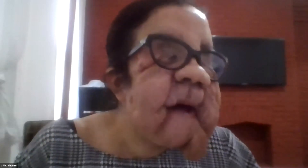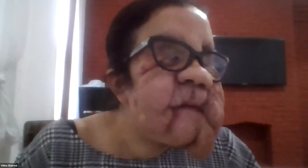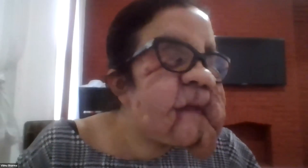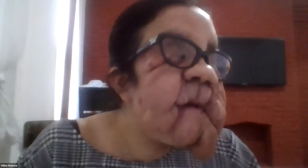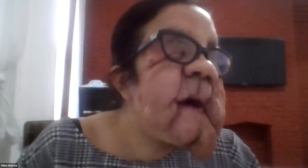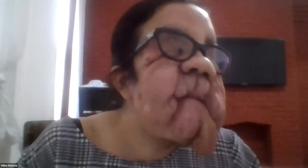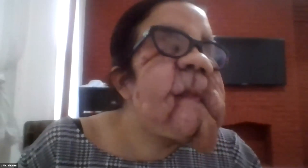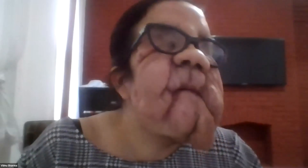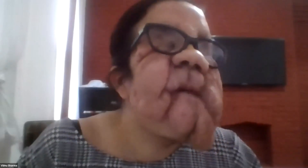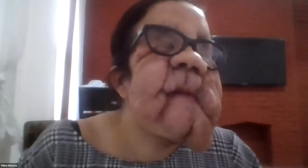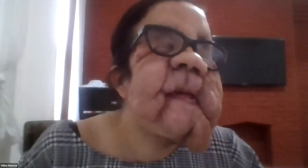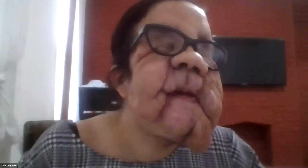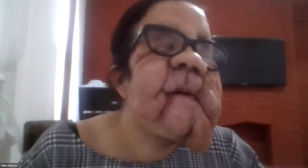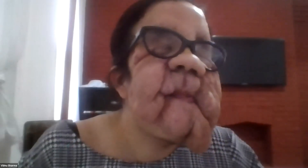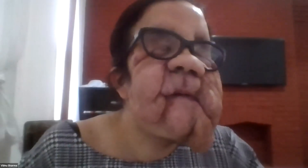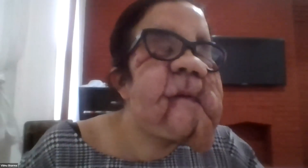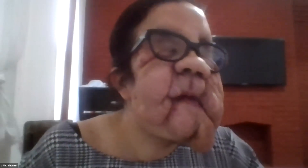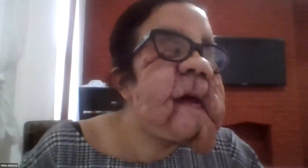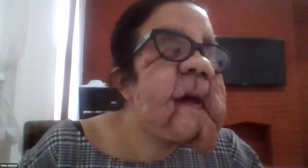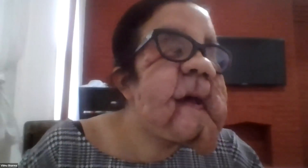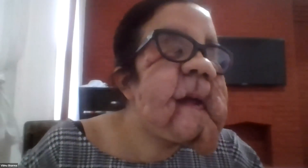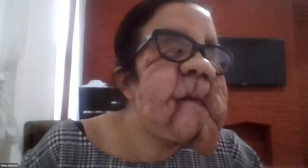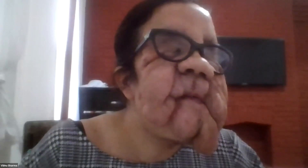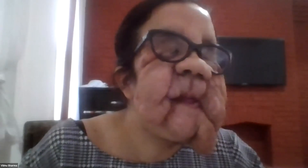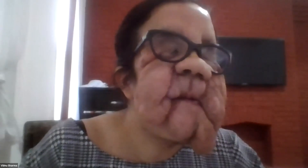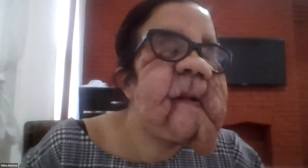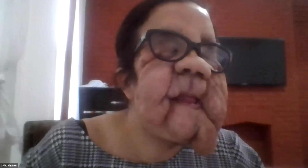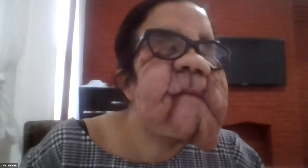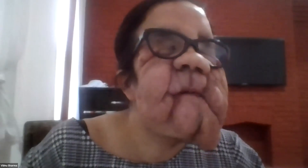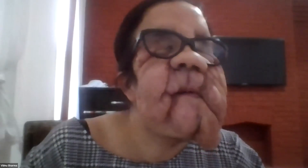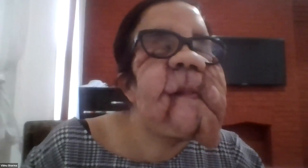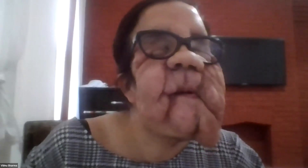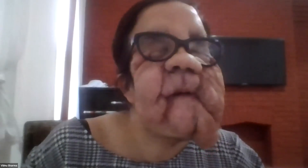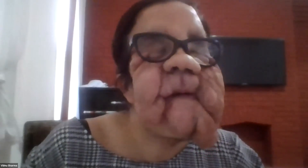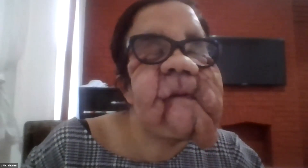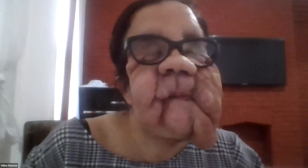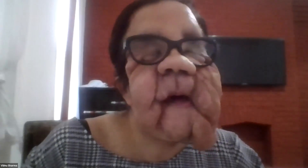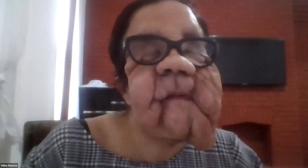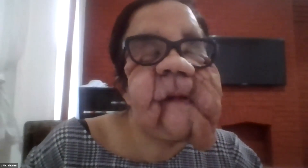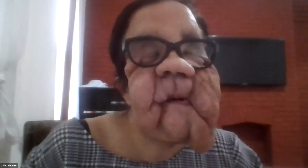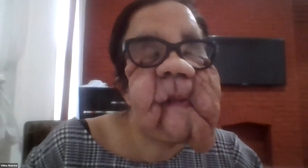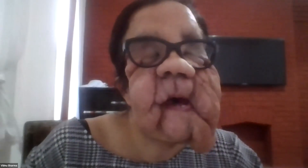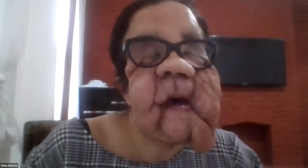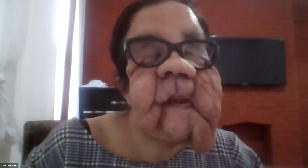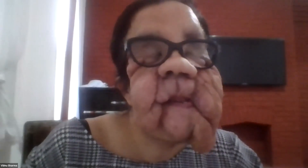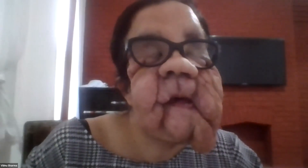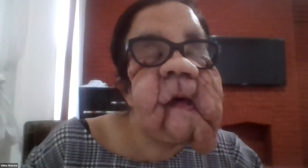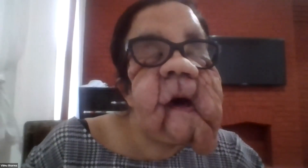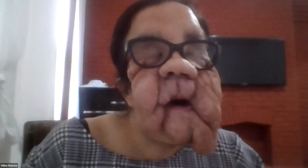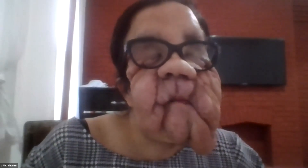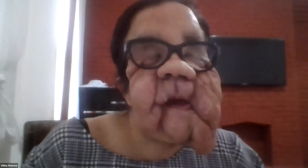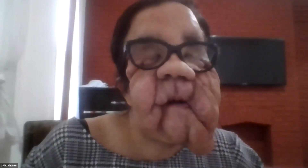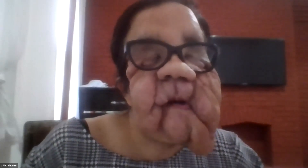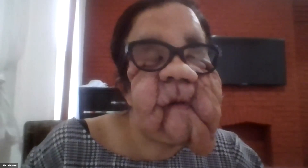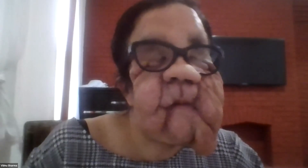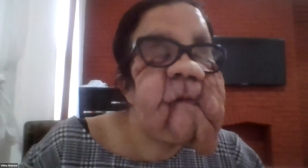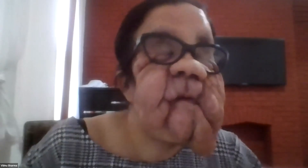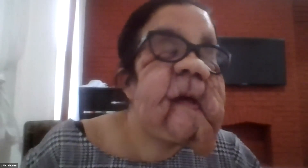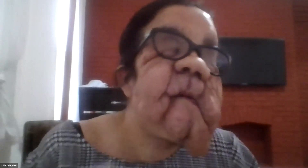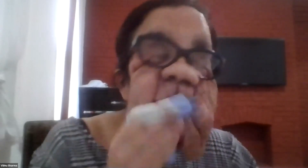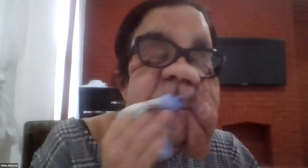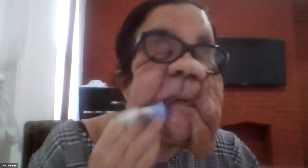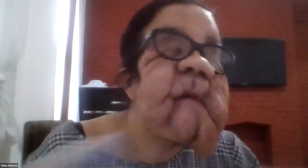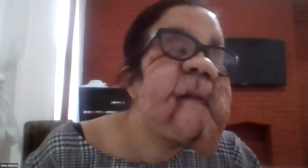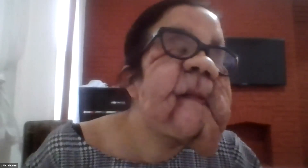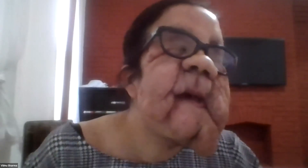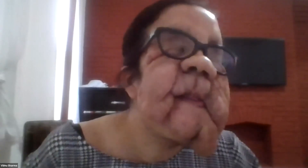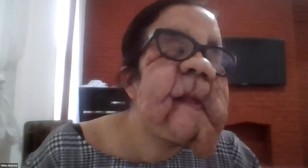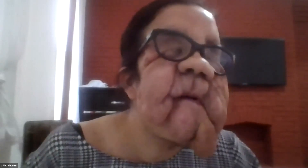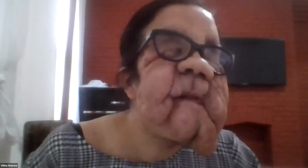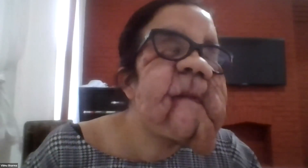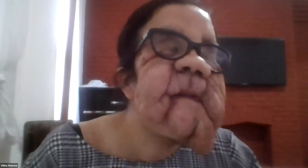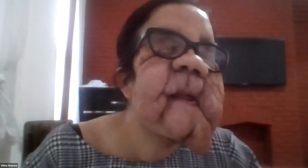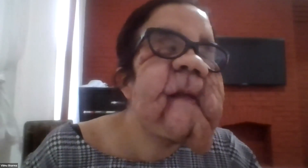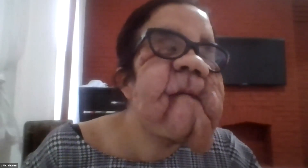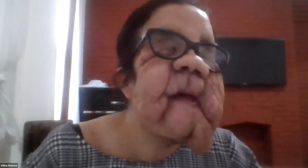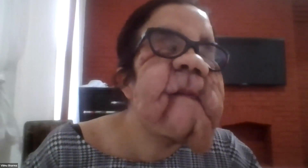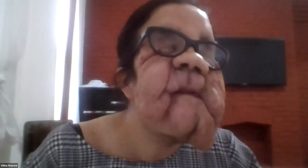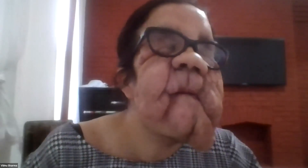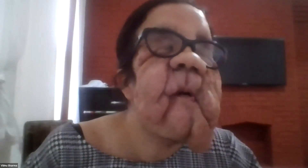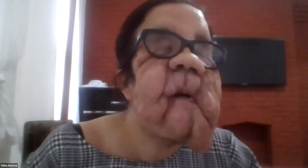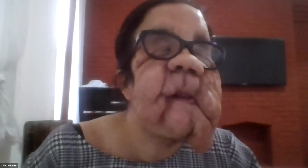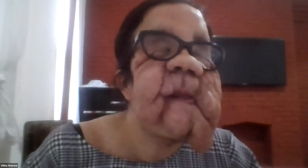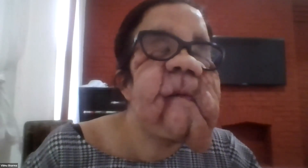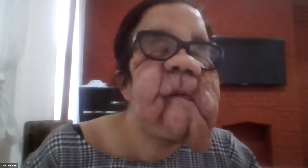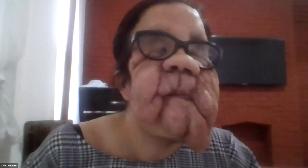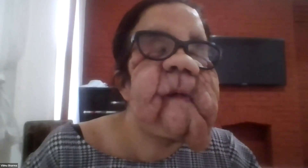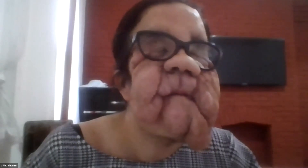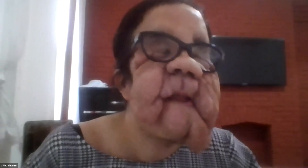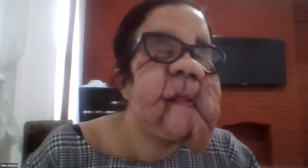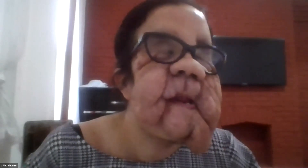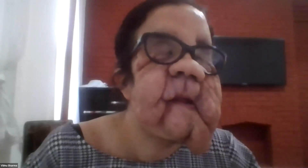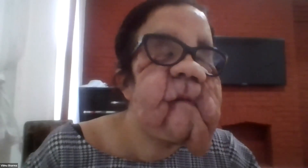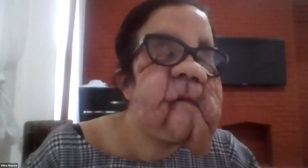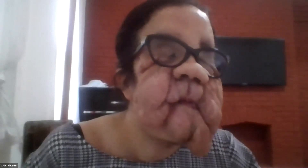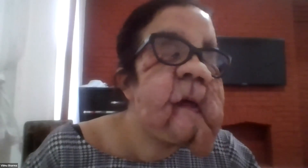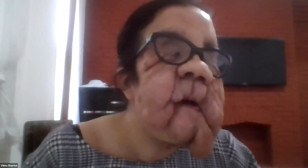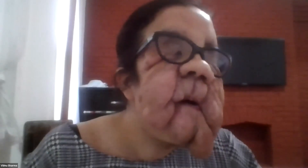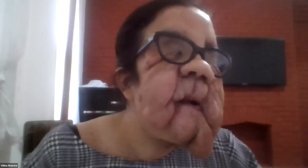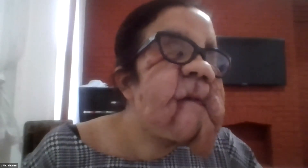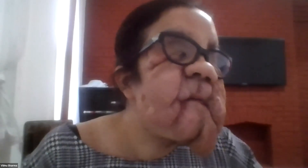Vibhu Sharma : Thanks coming up now, for being here with us today, and I know it's particularly unique for you in Norway so thanks a lot, and we are very appreciative of nervous continuous and significant support to disability inclusion also.